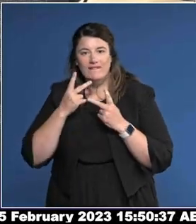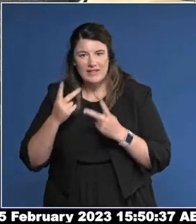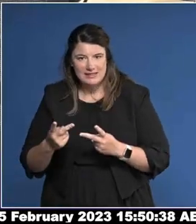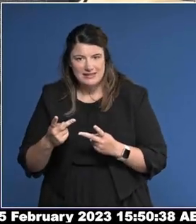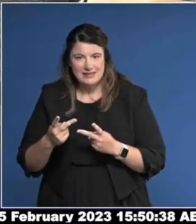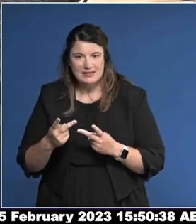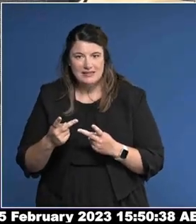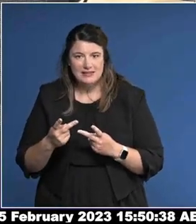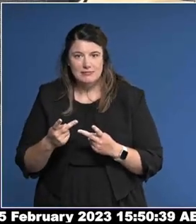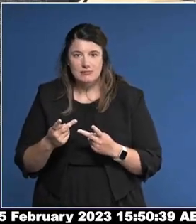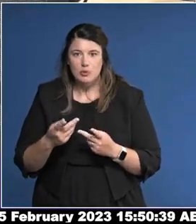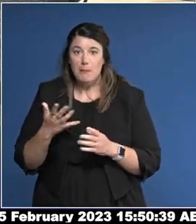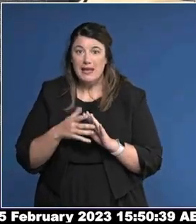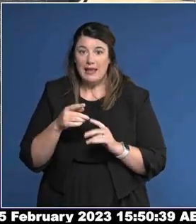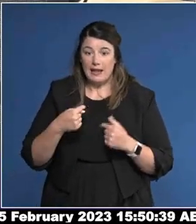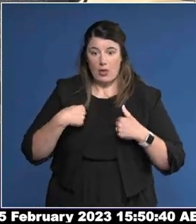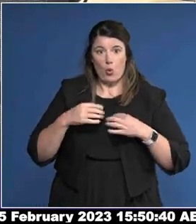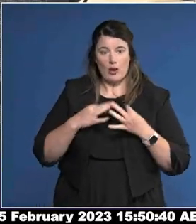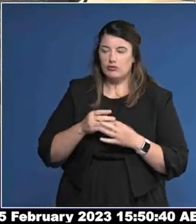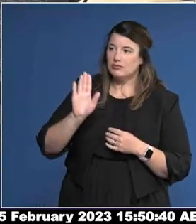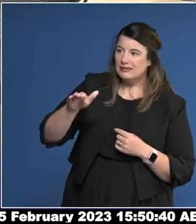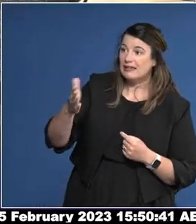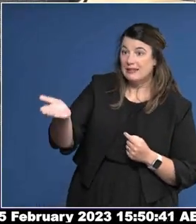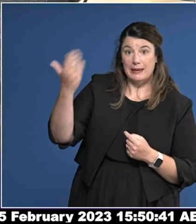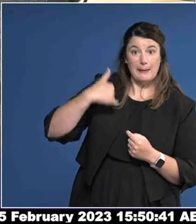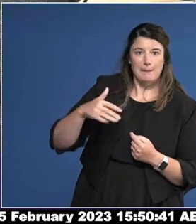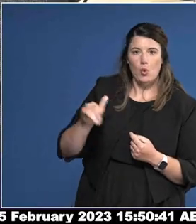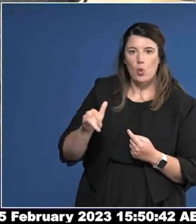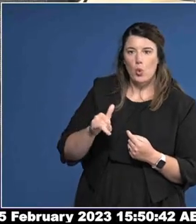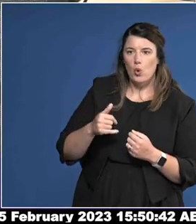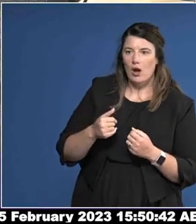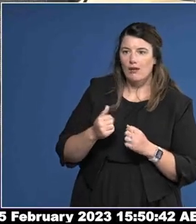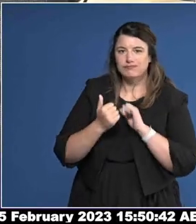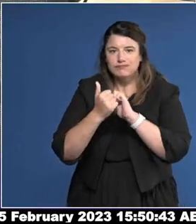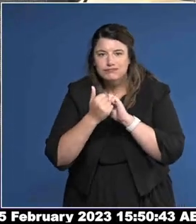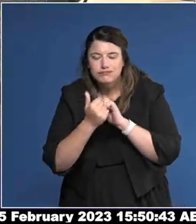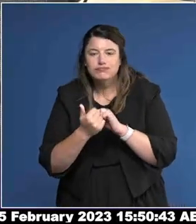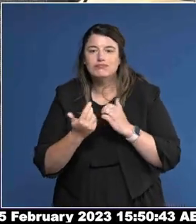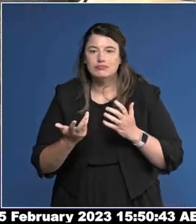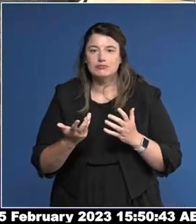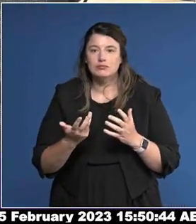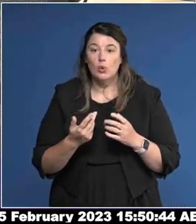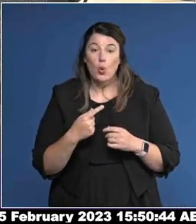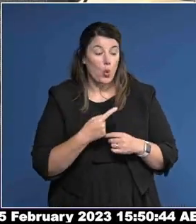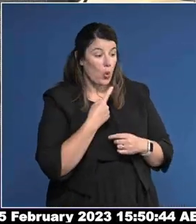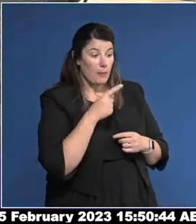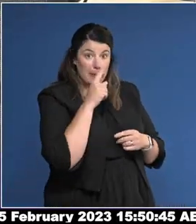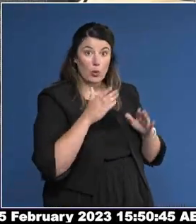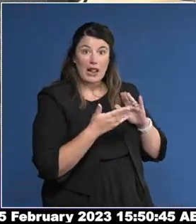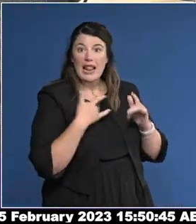reaching out to them or supporting the people they support to access those services?